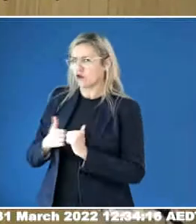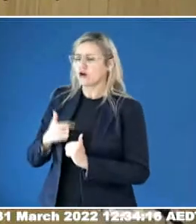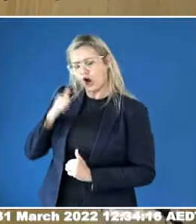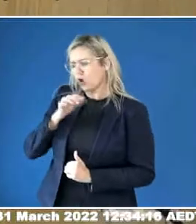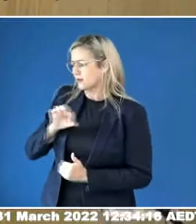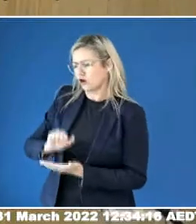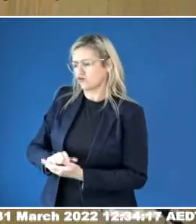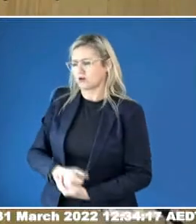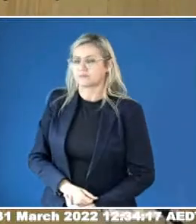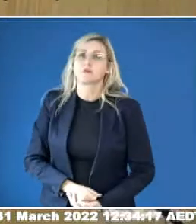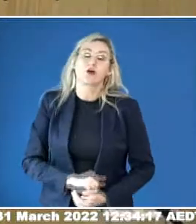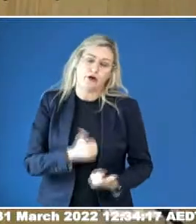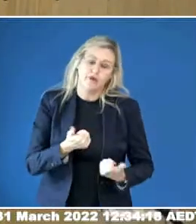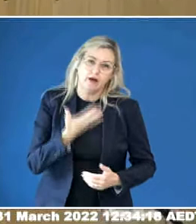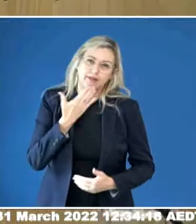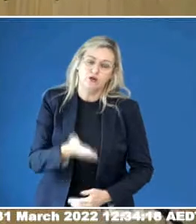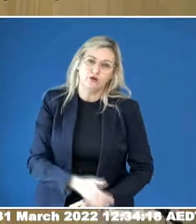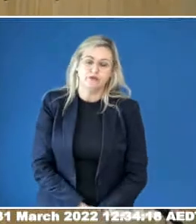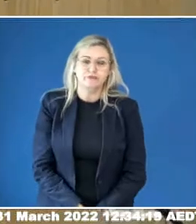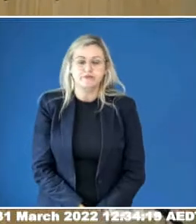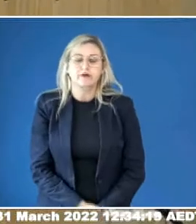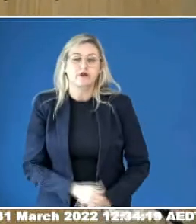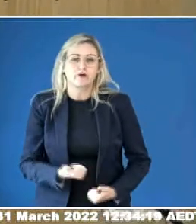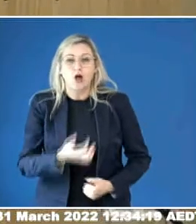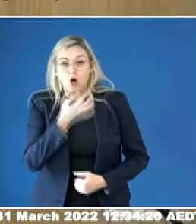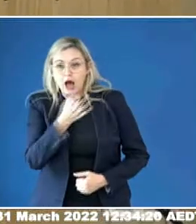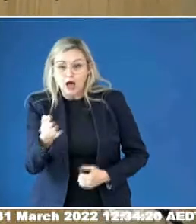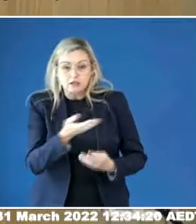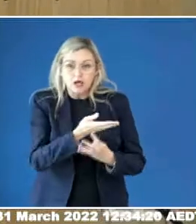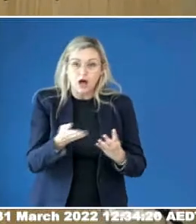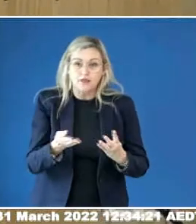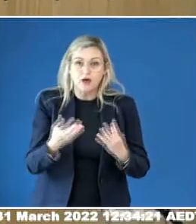Thank you very much. I will ask other Commissioners if I may - yes. Chair. Sorry, Chair.